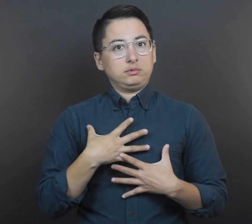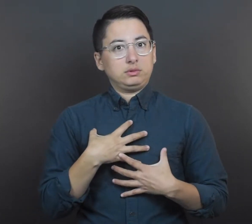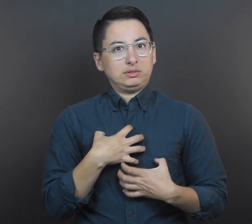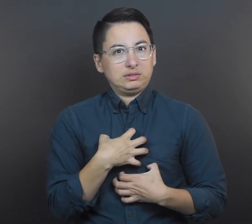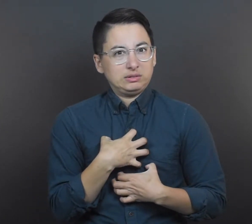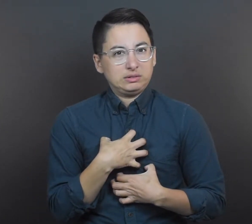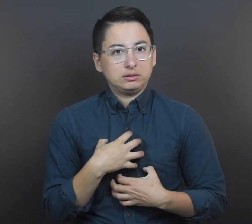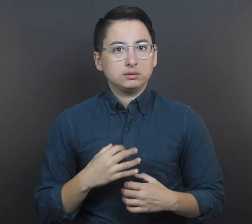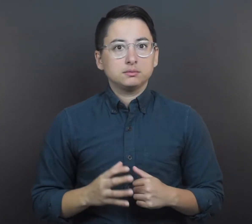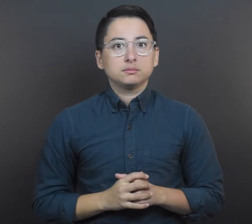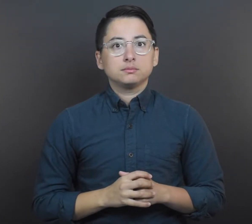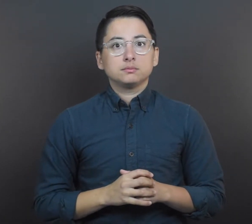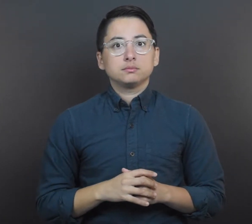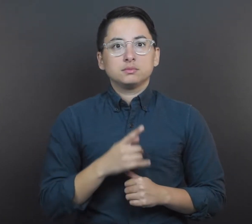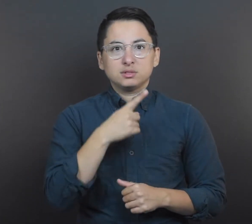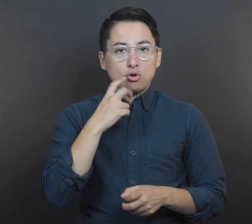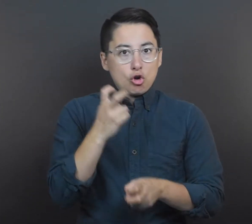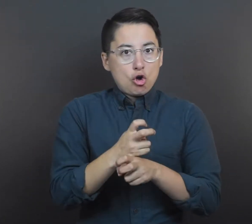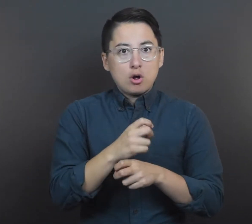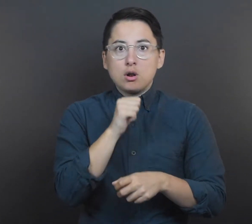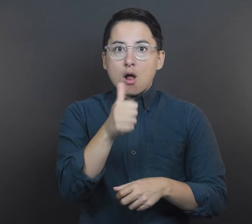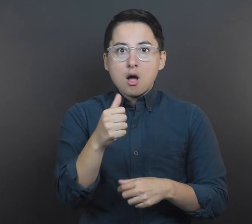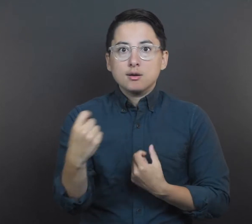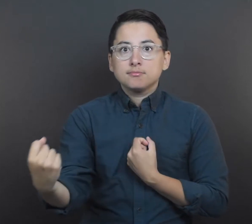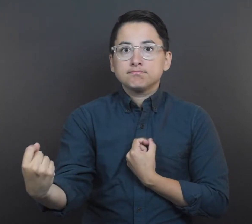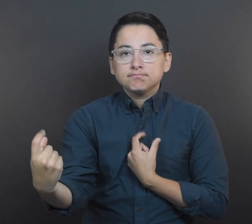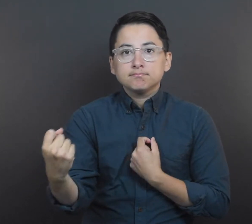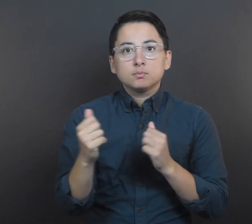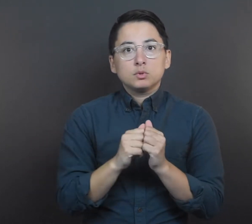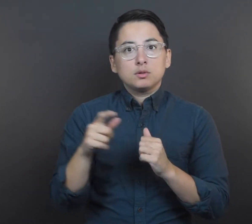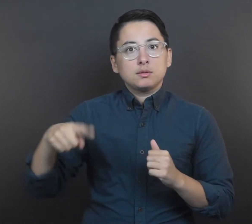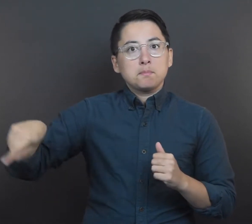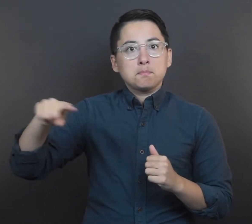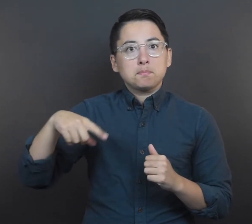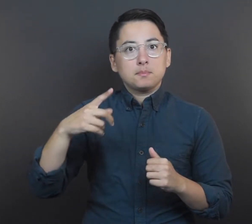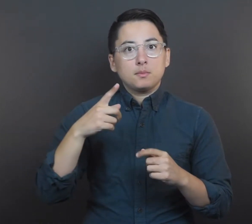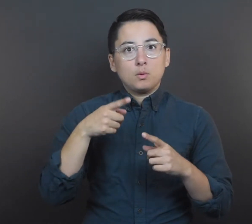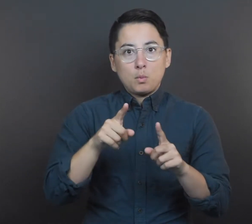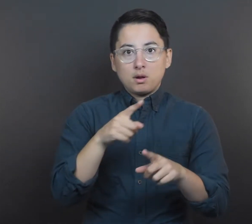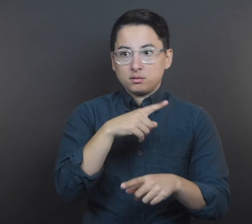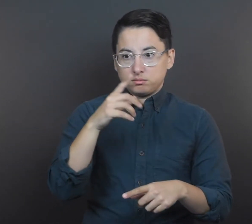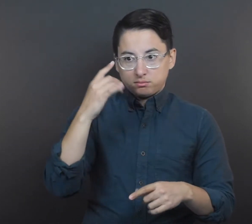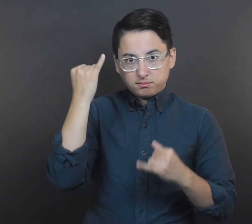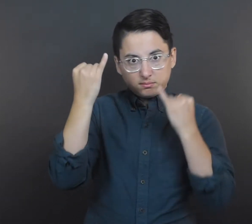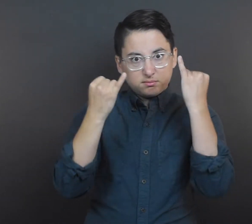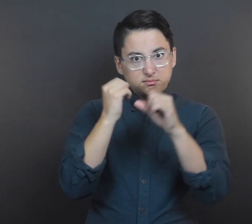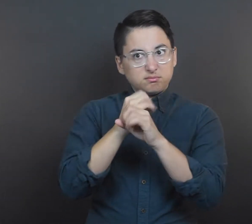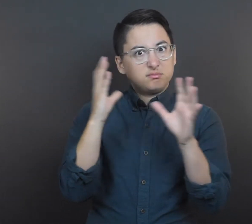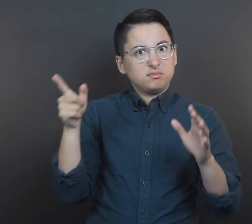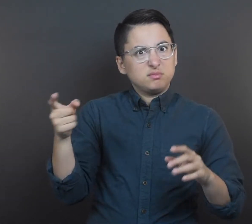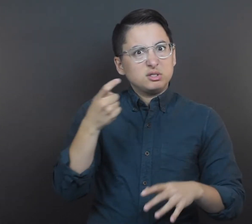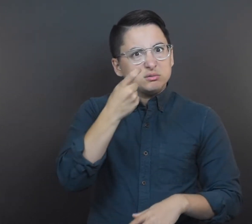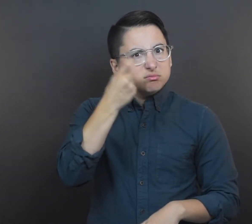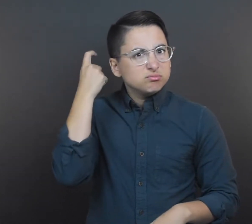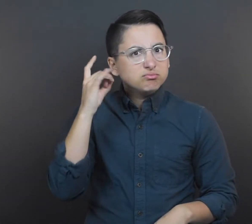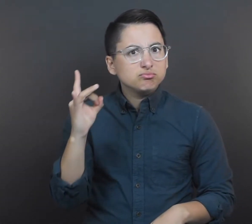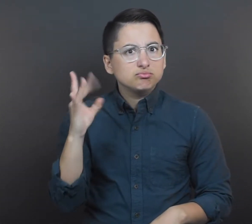Mable says it’s hard not to empathize with them as she tries to imagine how traumatized